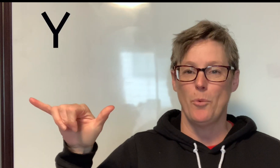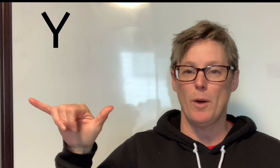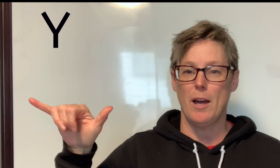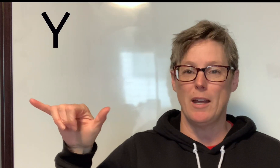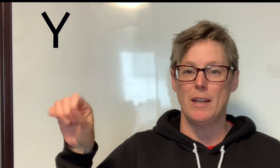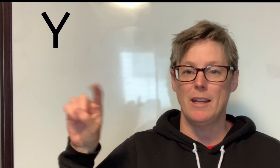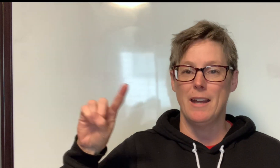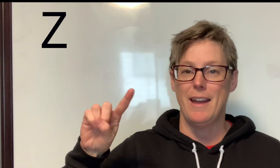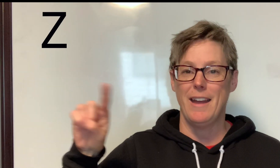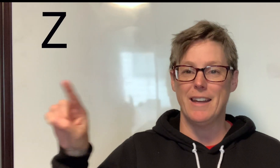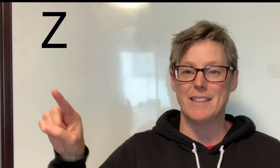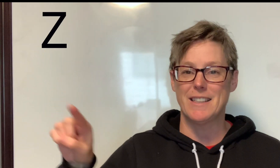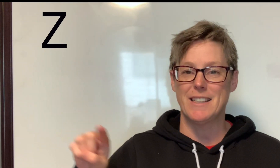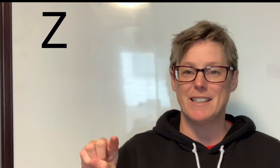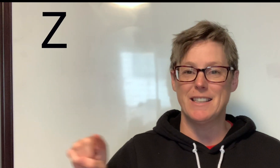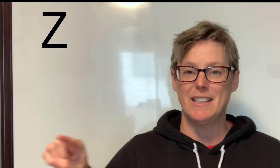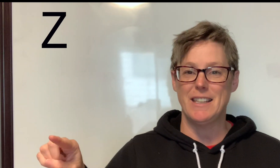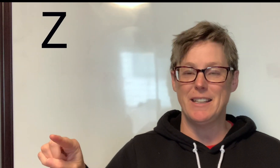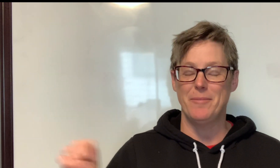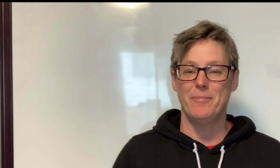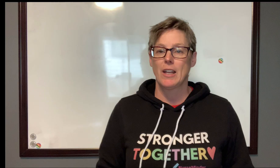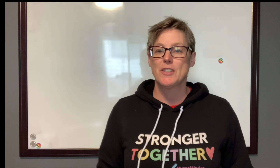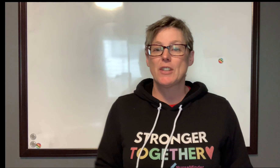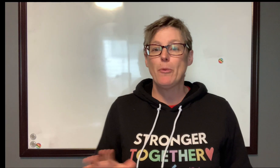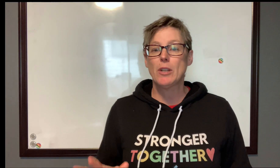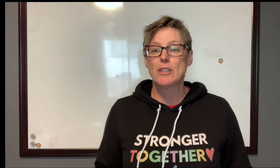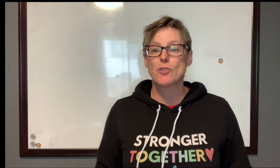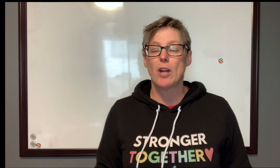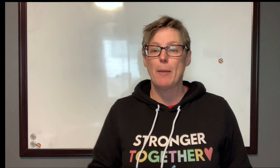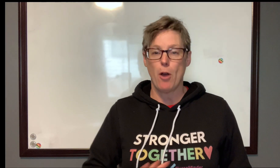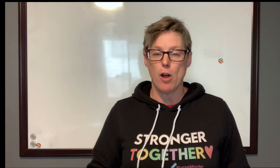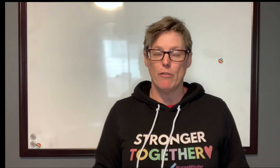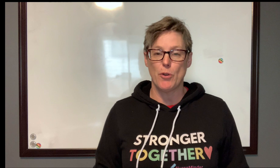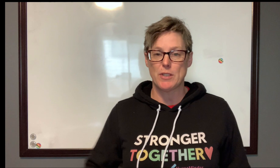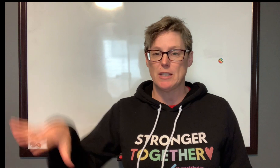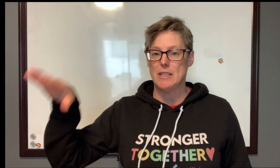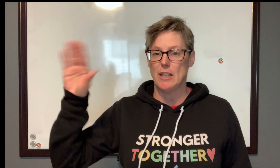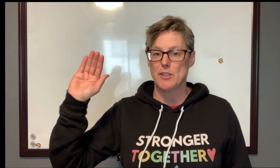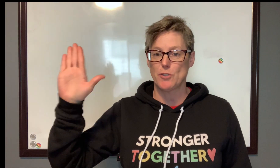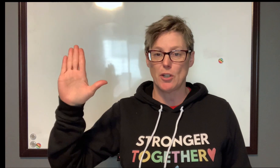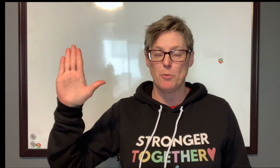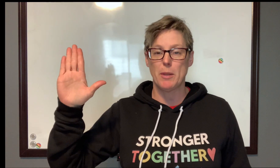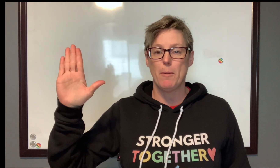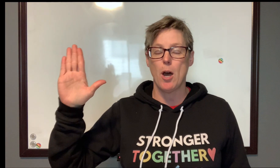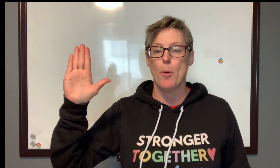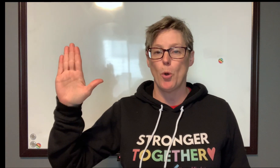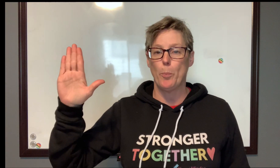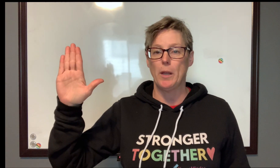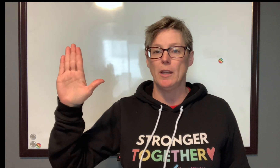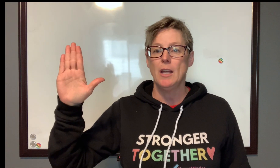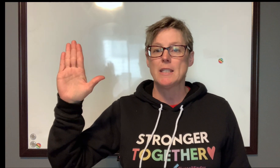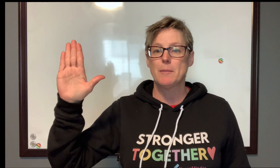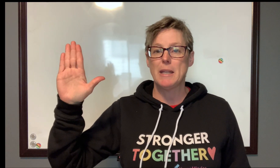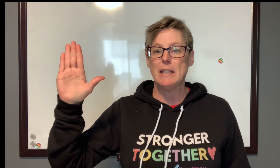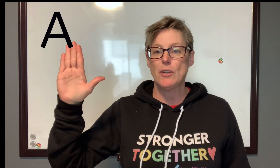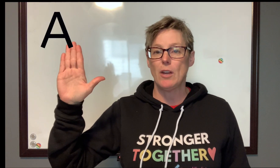y and z so now we're going to describe all of those in detail so starting with